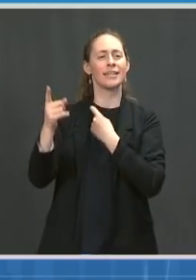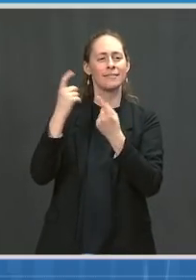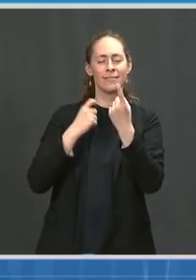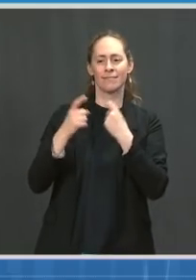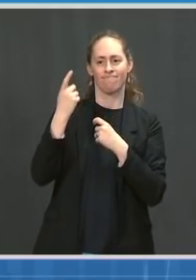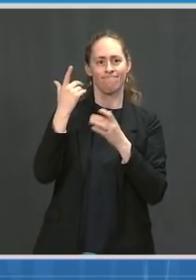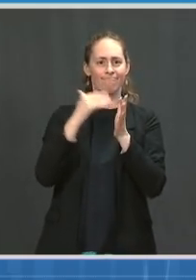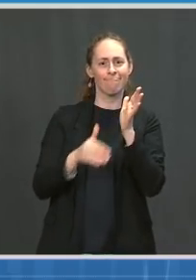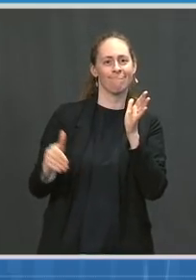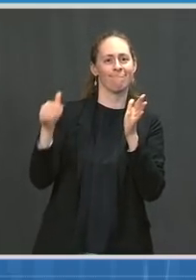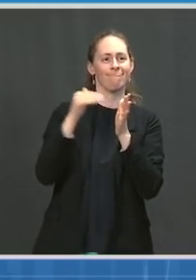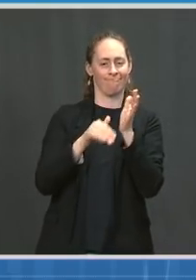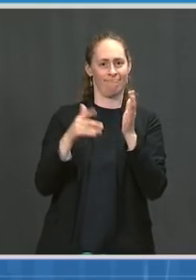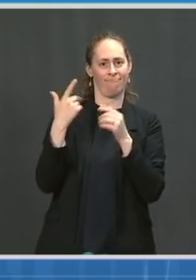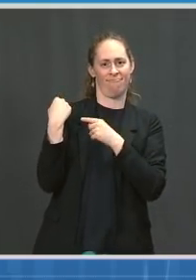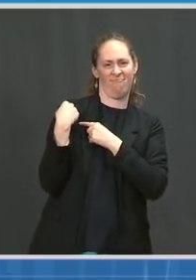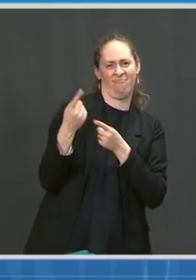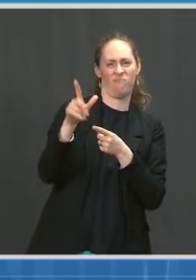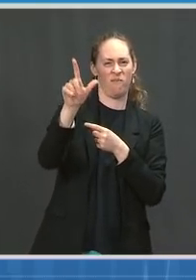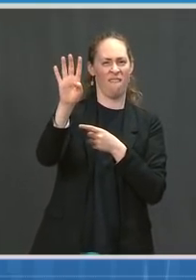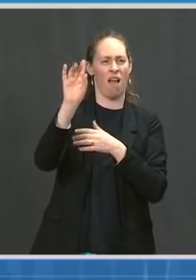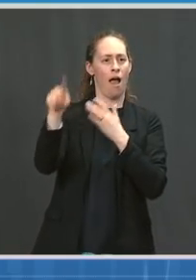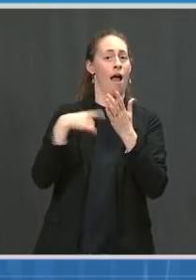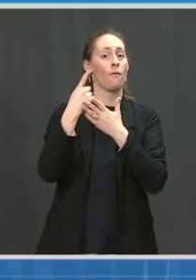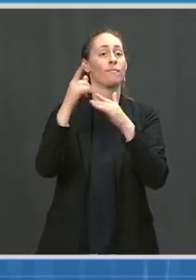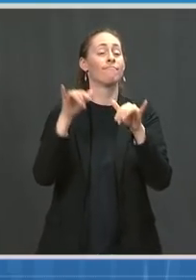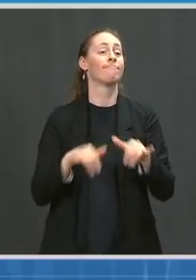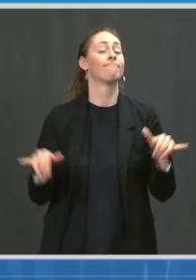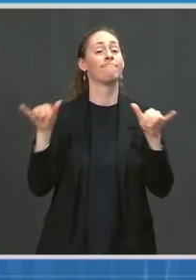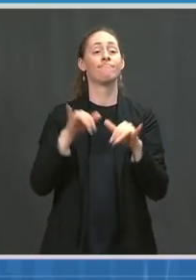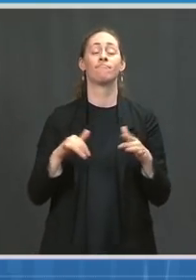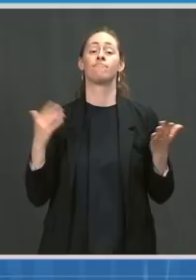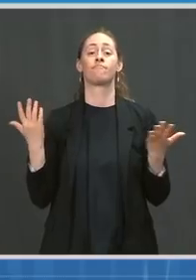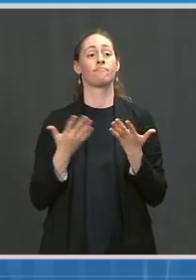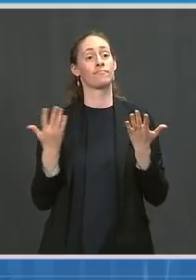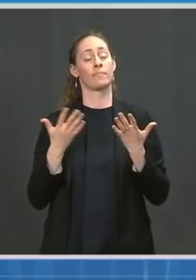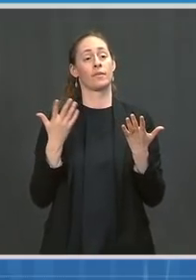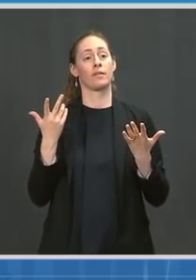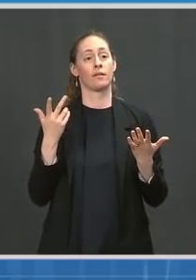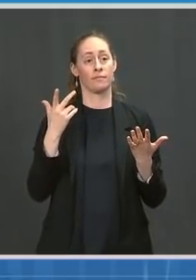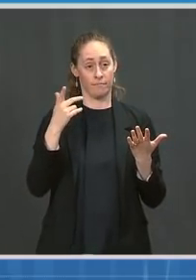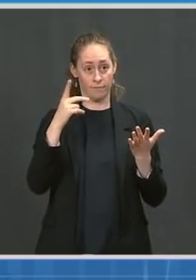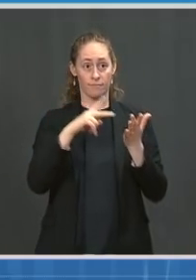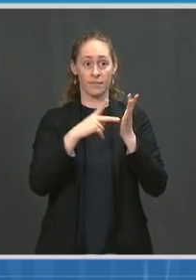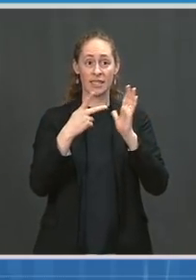and that is the issue of whether or not this action on the part of the CDC